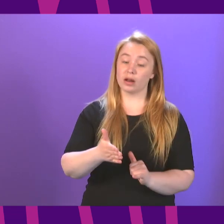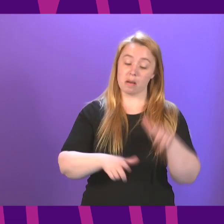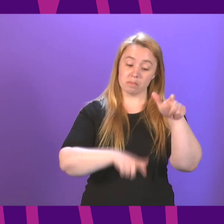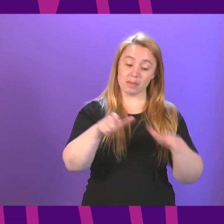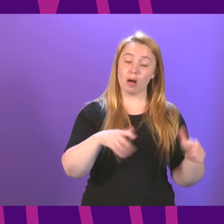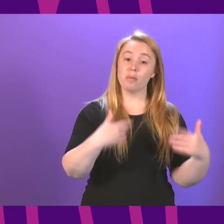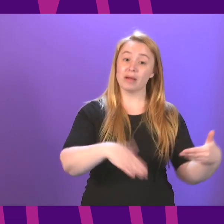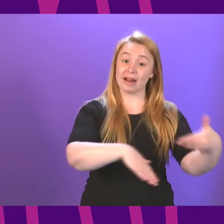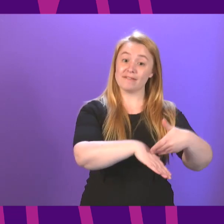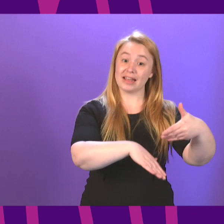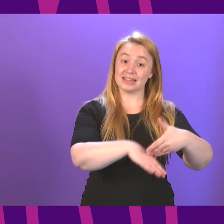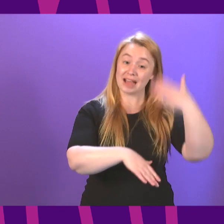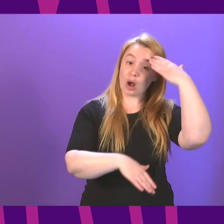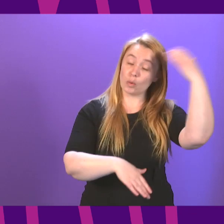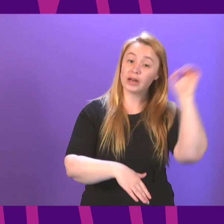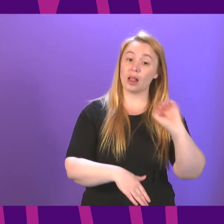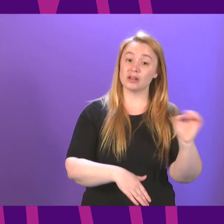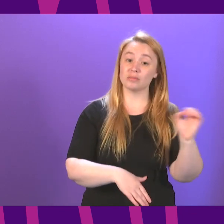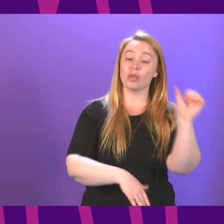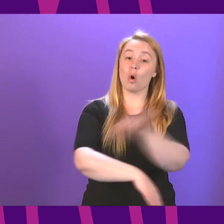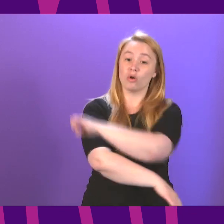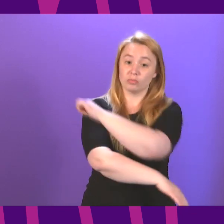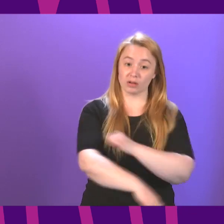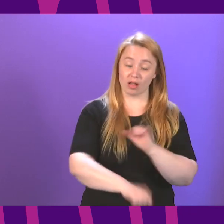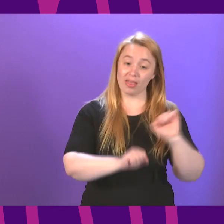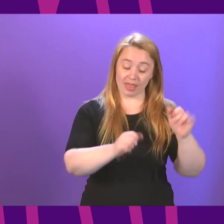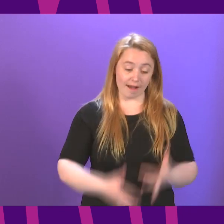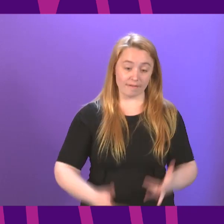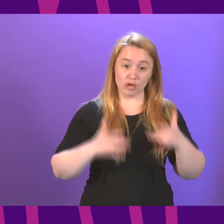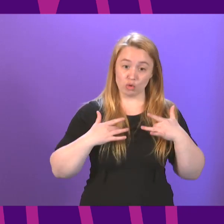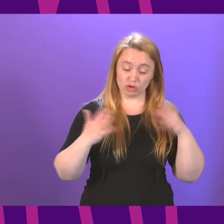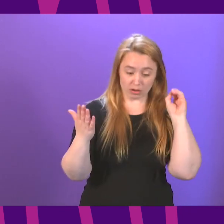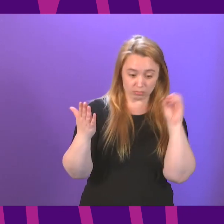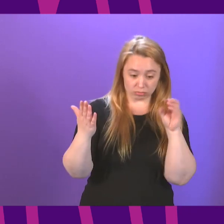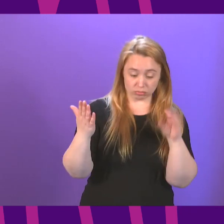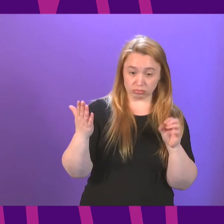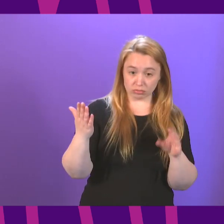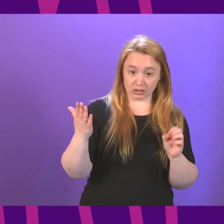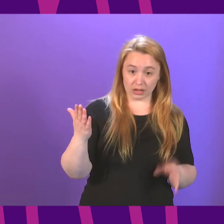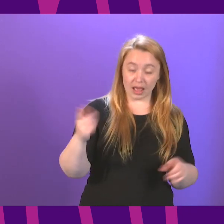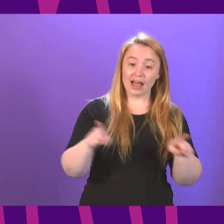the events at the Queen Elizabeth hospital had their voices heard and, as far as possible at this stage, their questions answered.